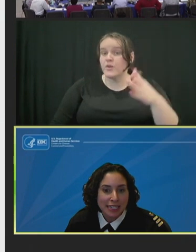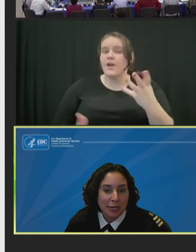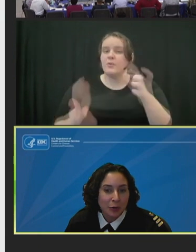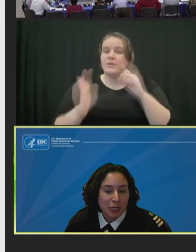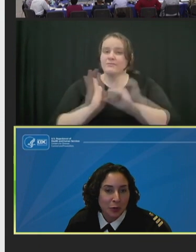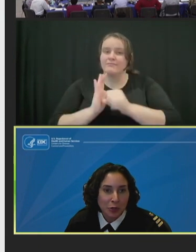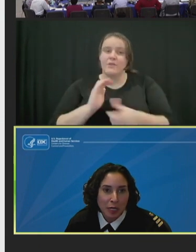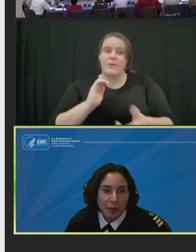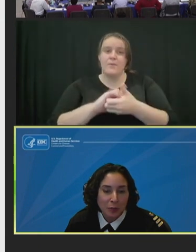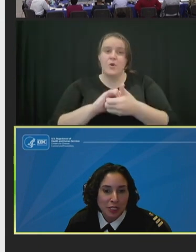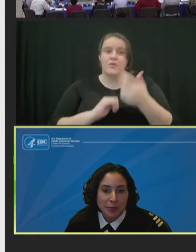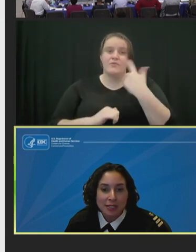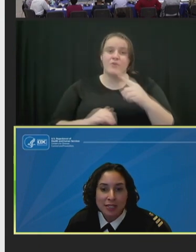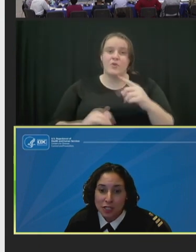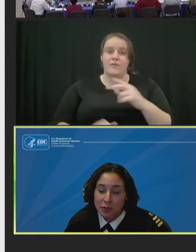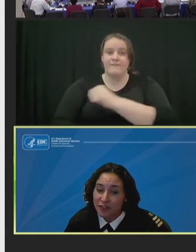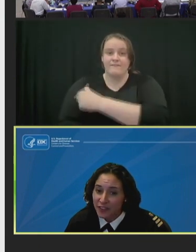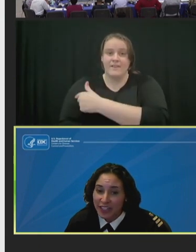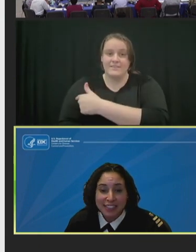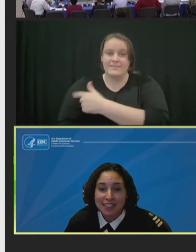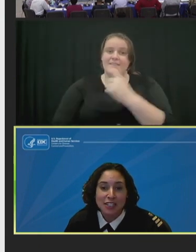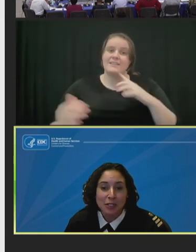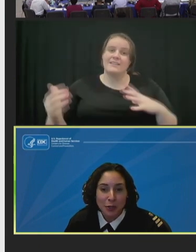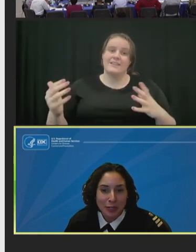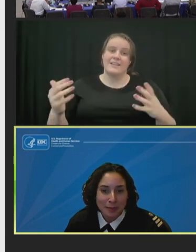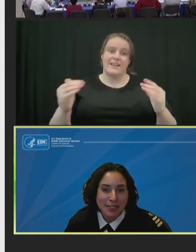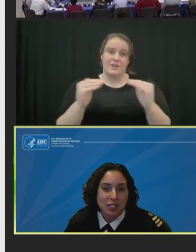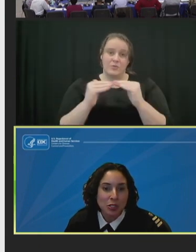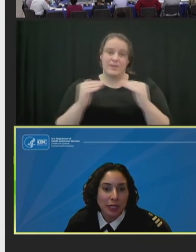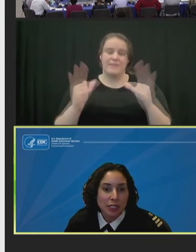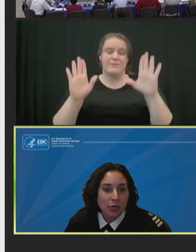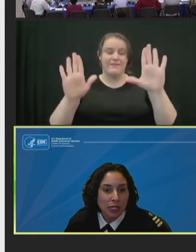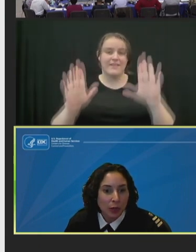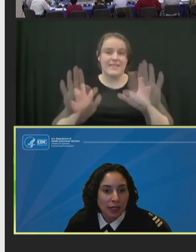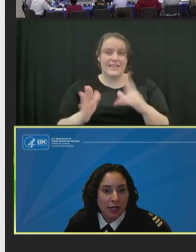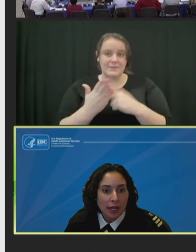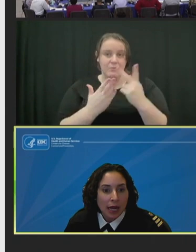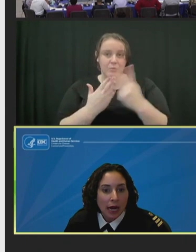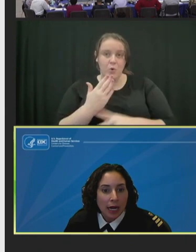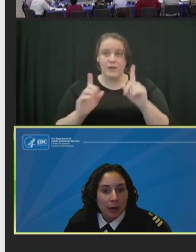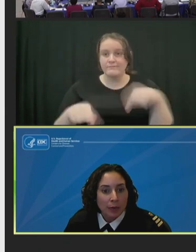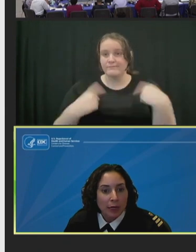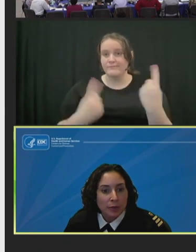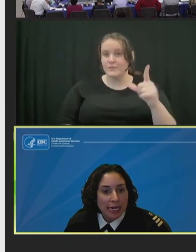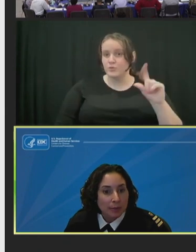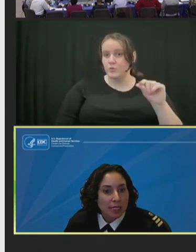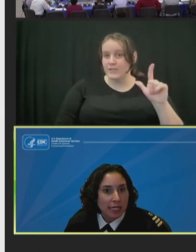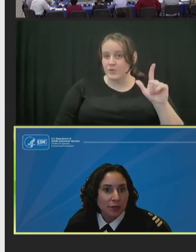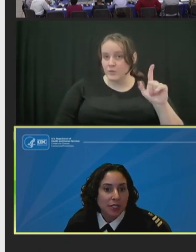Equity Program, which has been such a fantastic program since 2021 -- it was aimed to increase